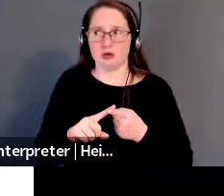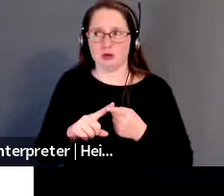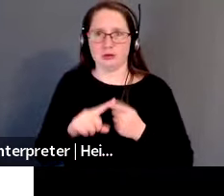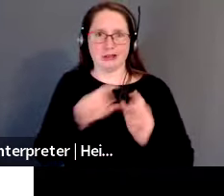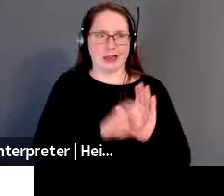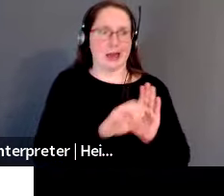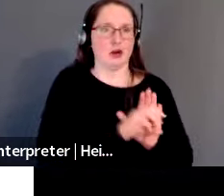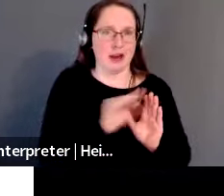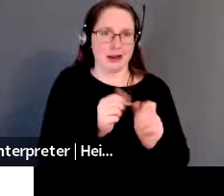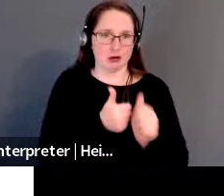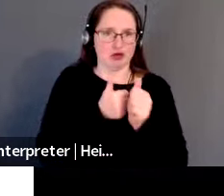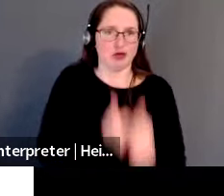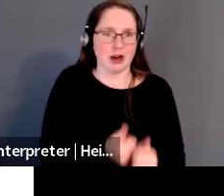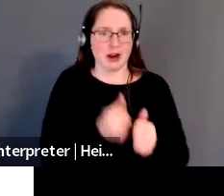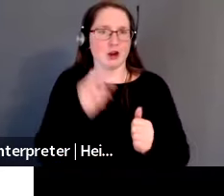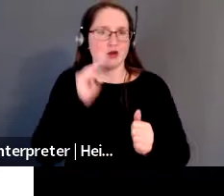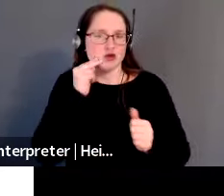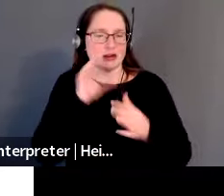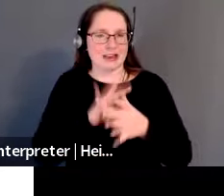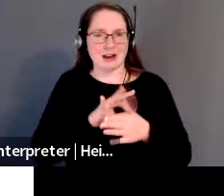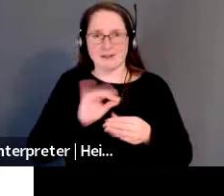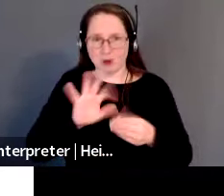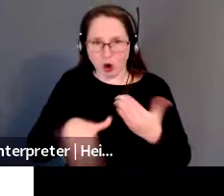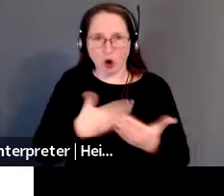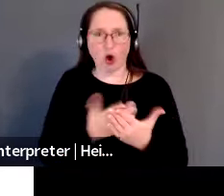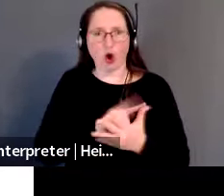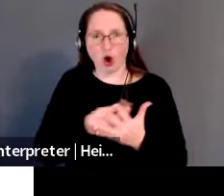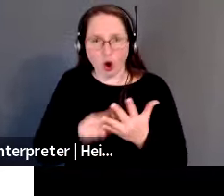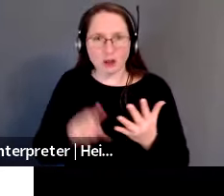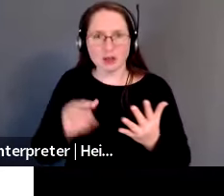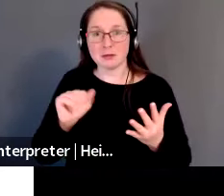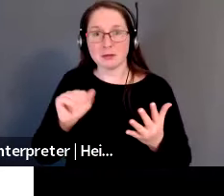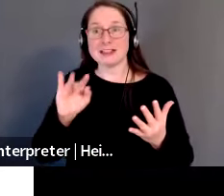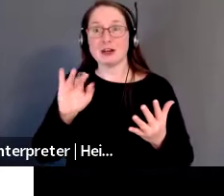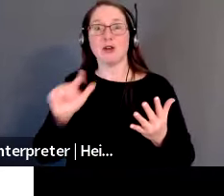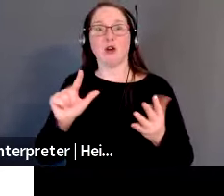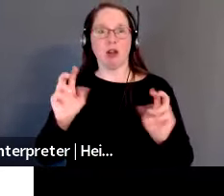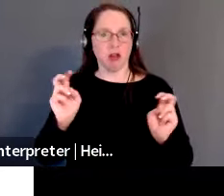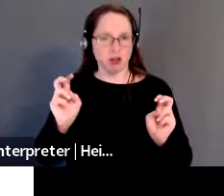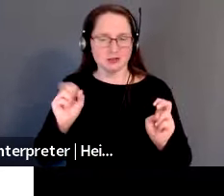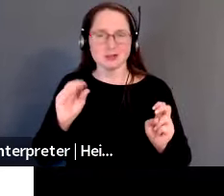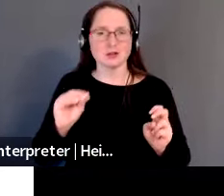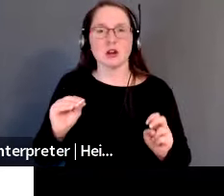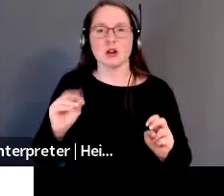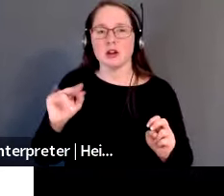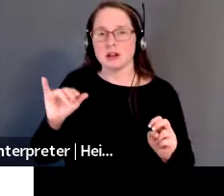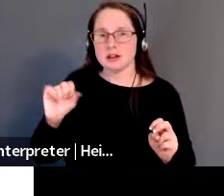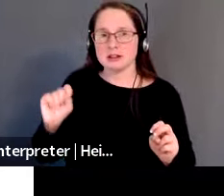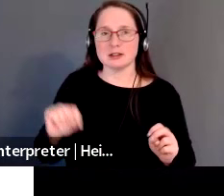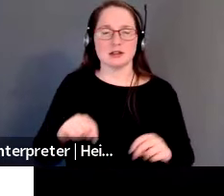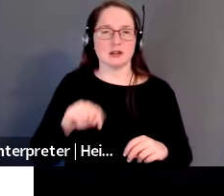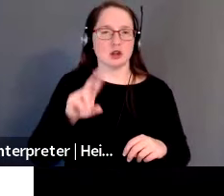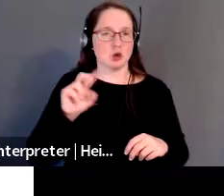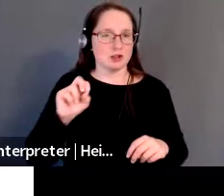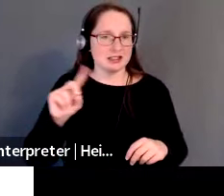and track the nutrient content of all of those materials. And so witnessed and USDA have done, they have gotten together,